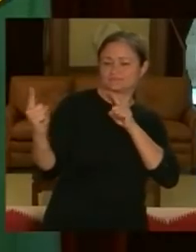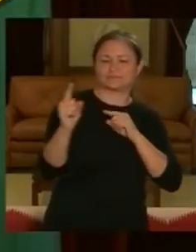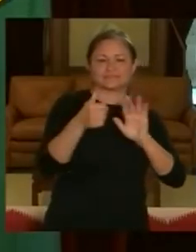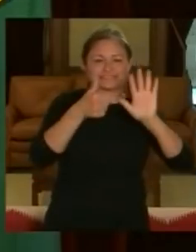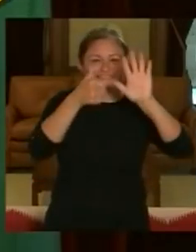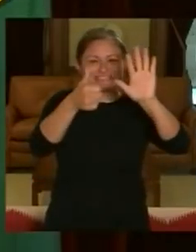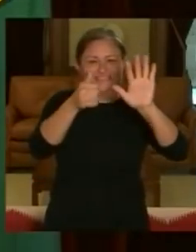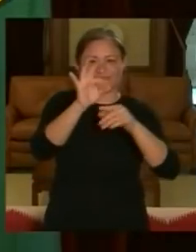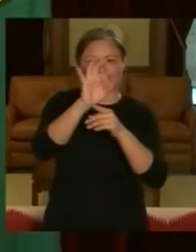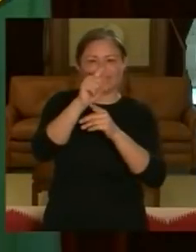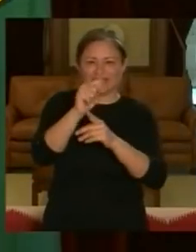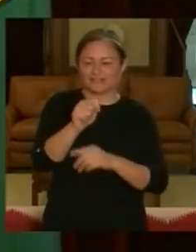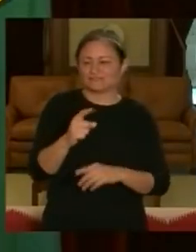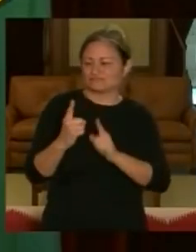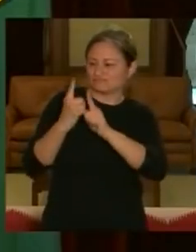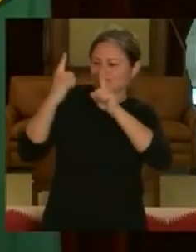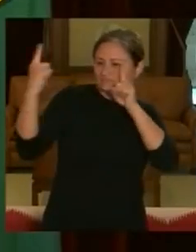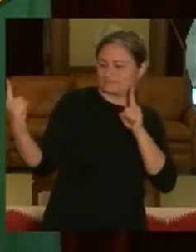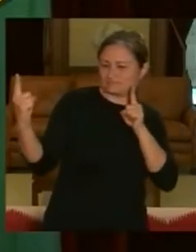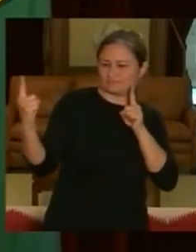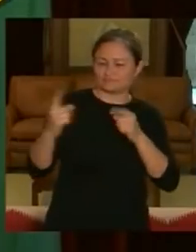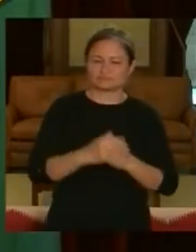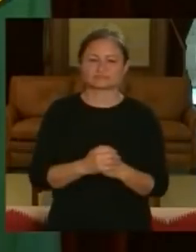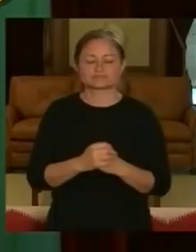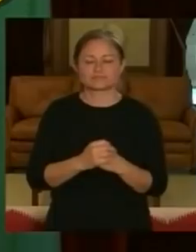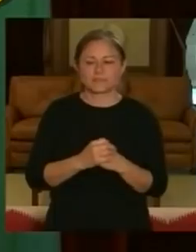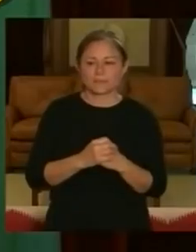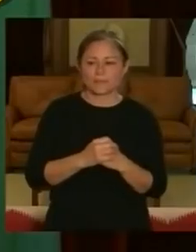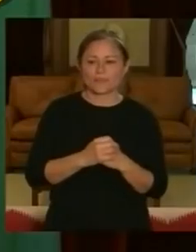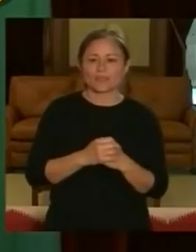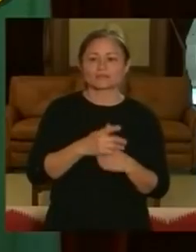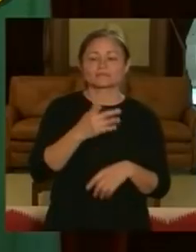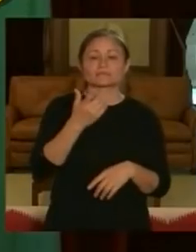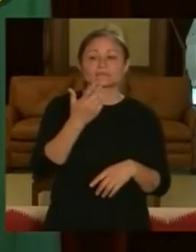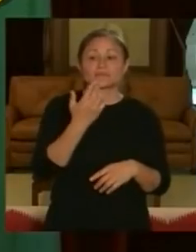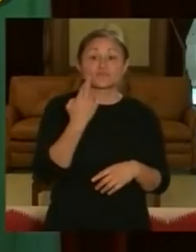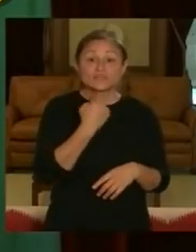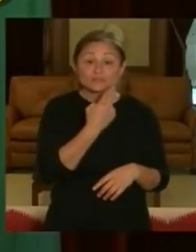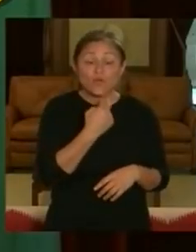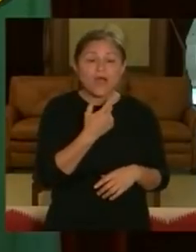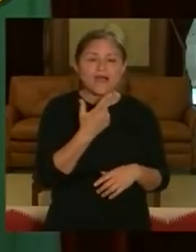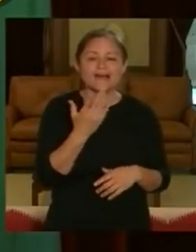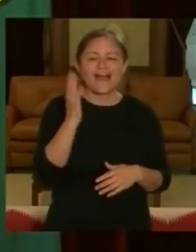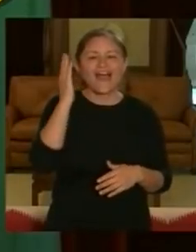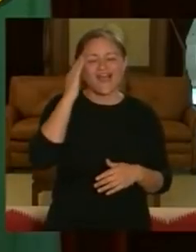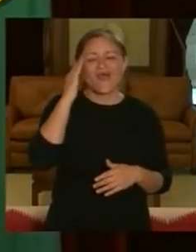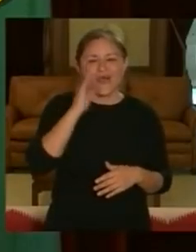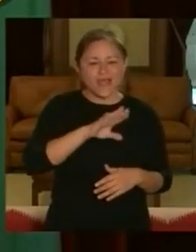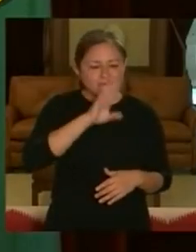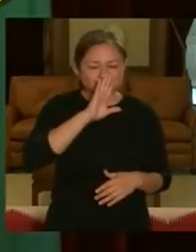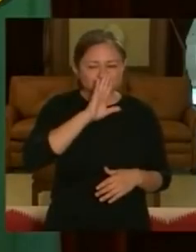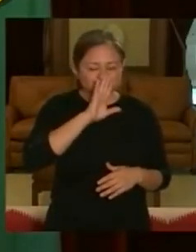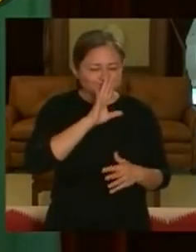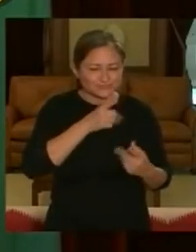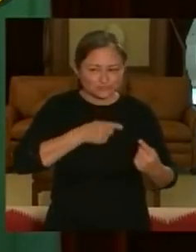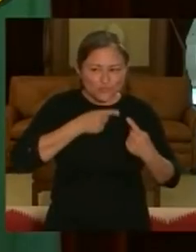IMPLEMENT RULES THAT WILL HELP FACILITATE SOCIAL DISTANCING OF AT LEAST SIX FEET.